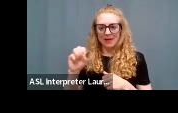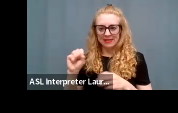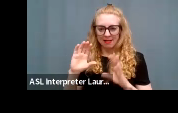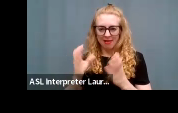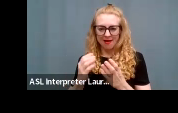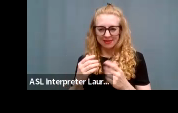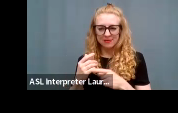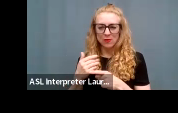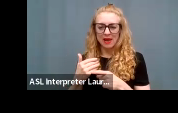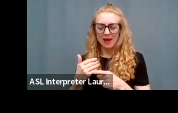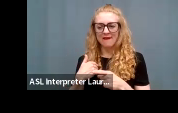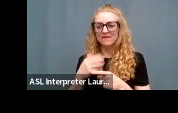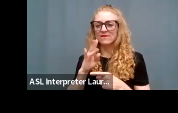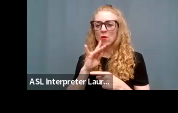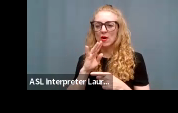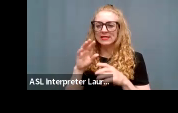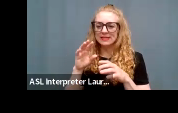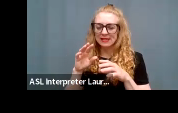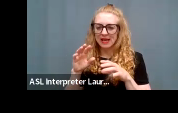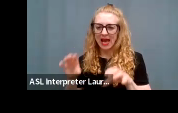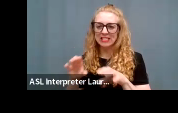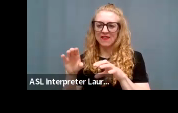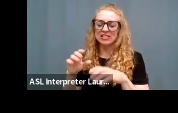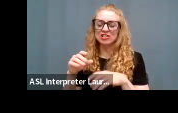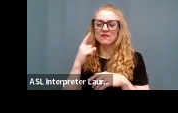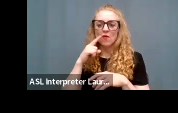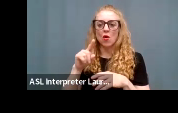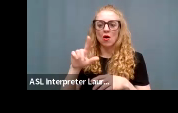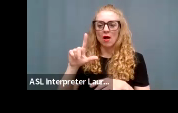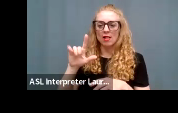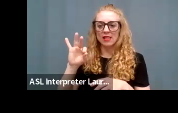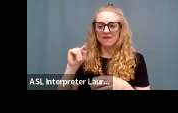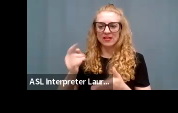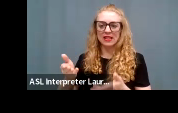activated a lift that can get us in the bottom ground floor to the next floor in the house